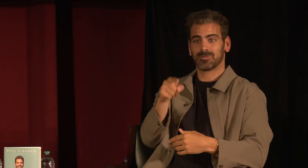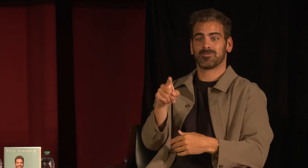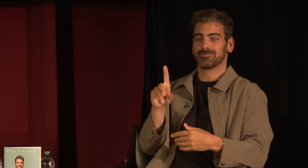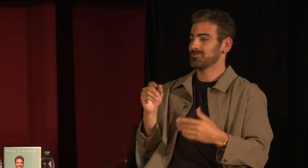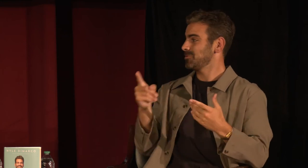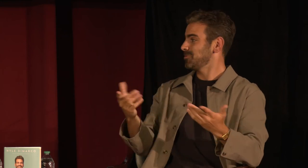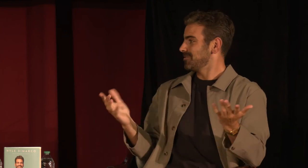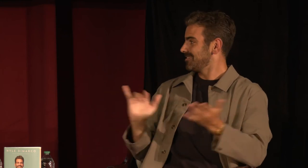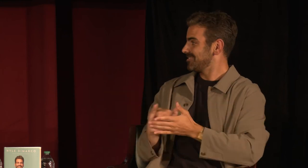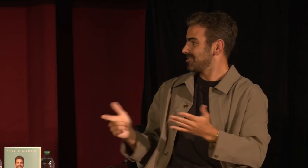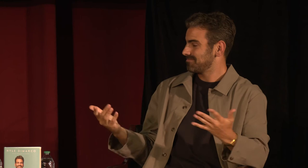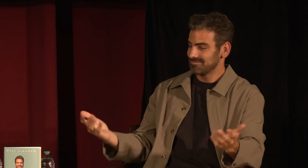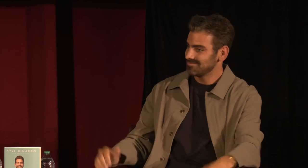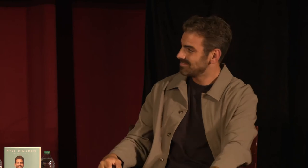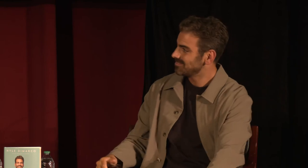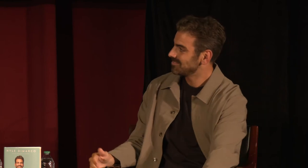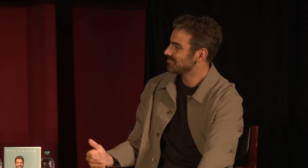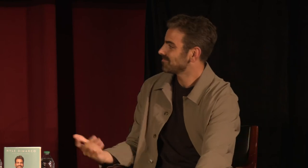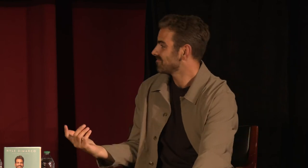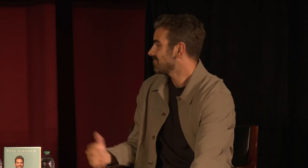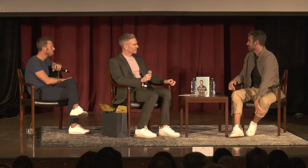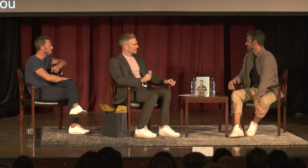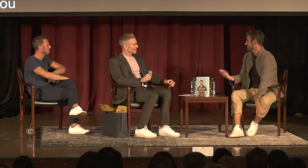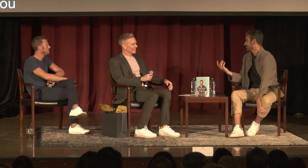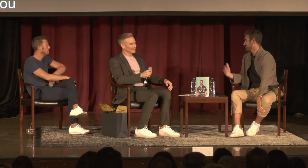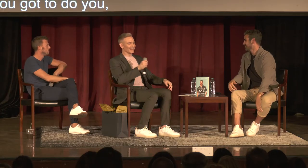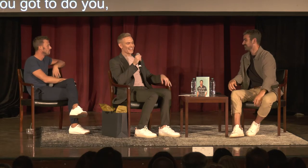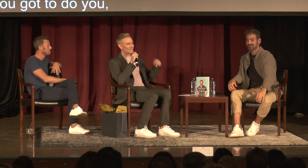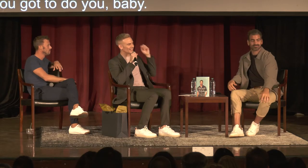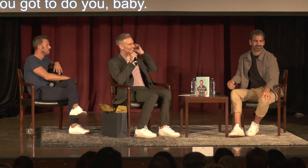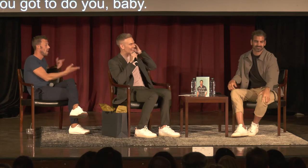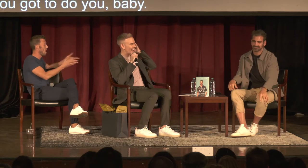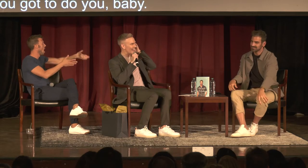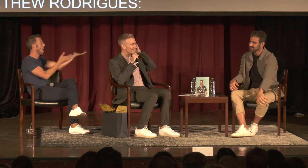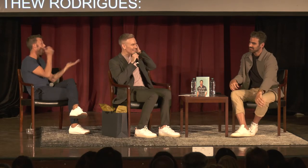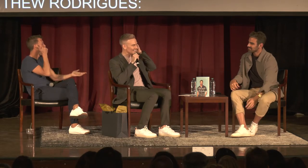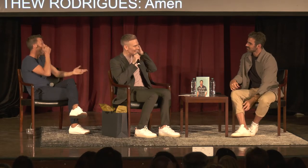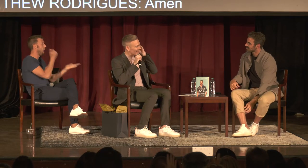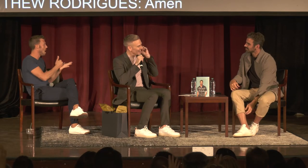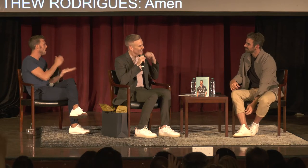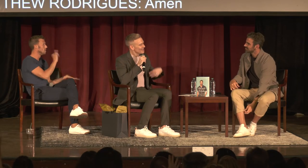deaf might be completely different, right? You got to do you, baby. Amen to that! Amen to that!